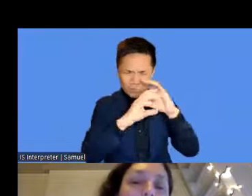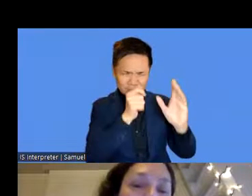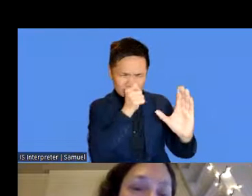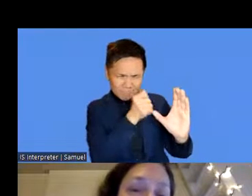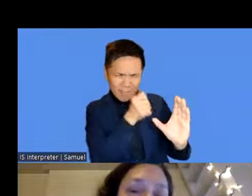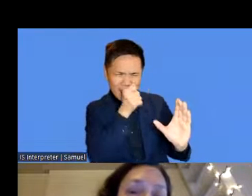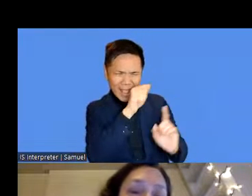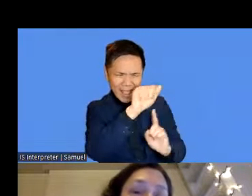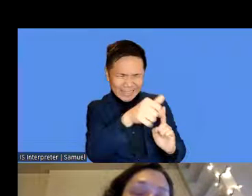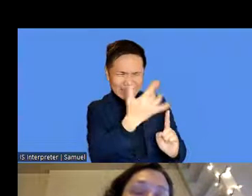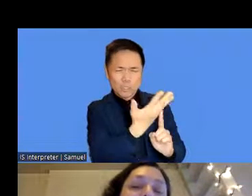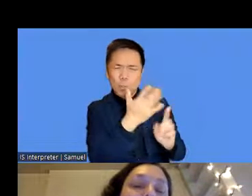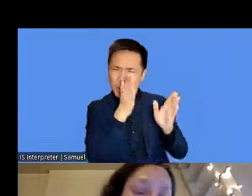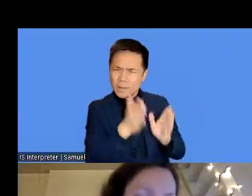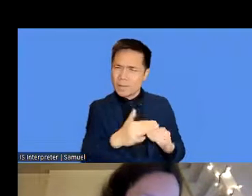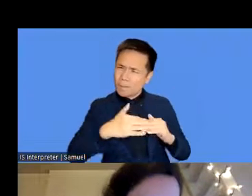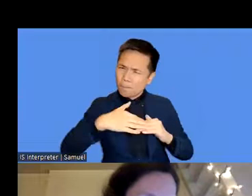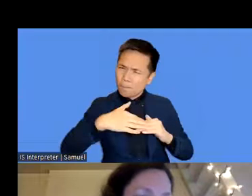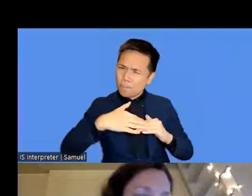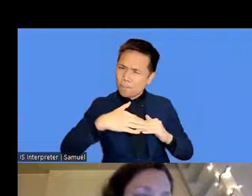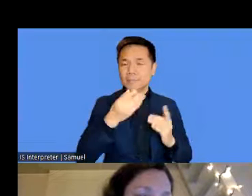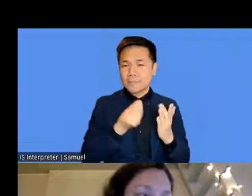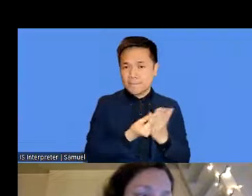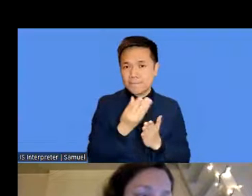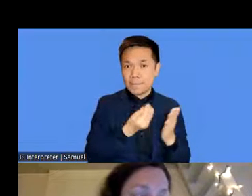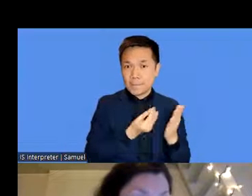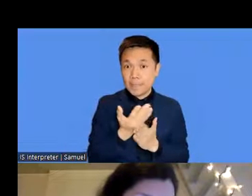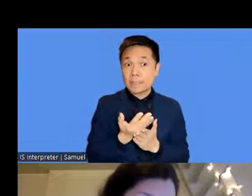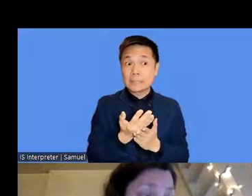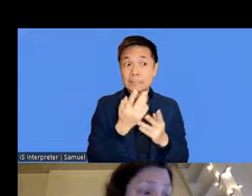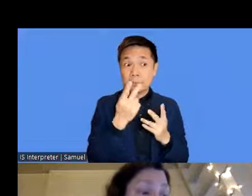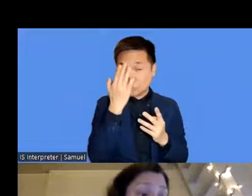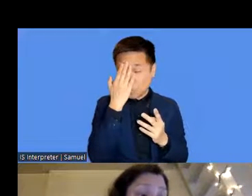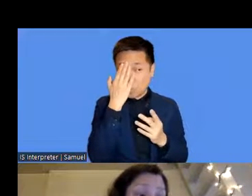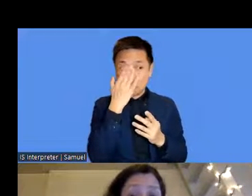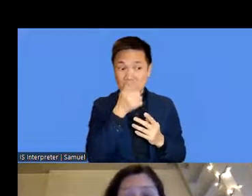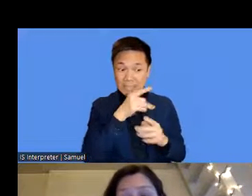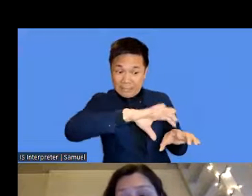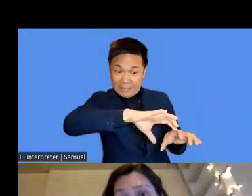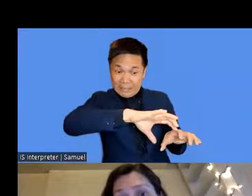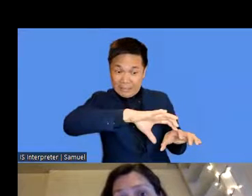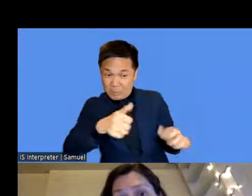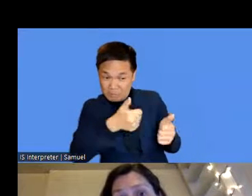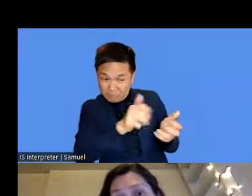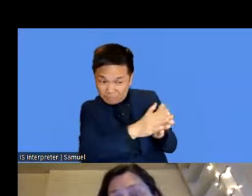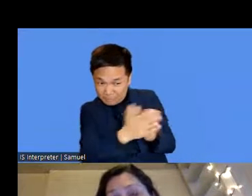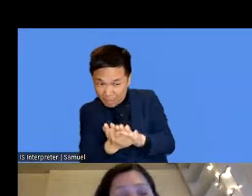for persons with disabilities the implementation of the 2030 Agenda.